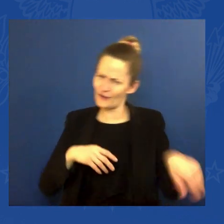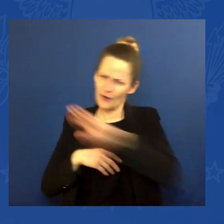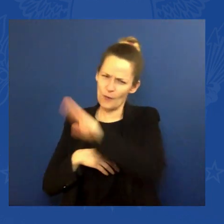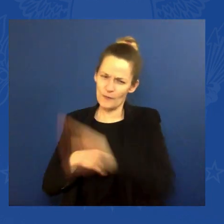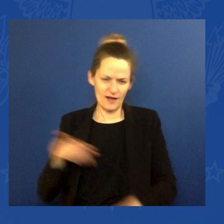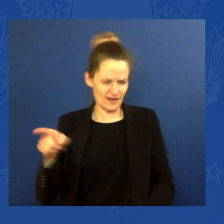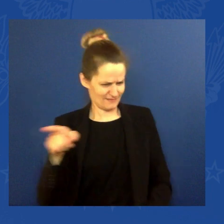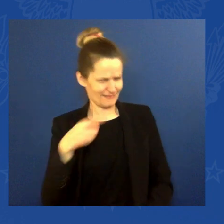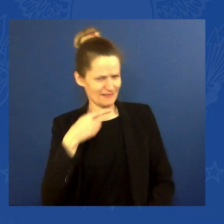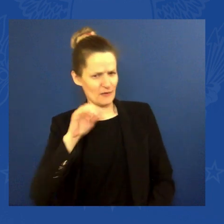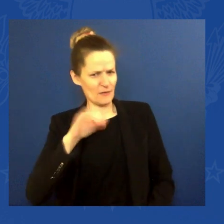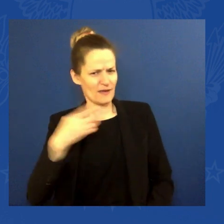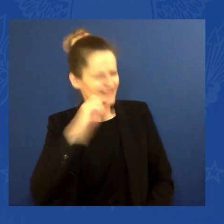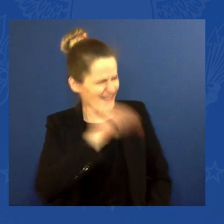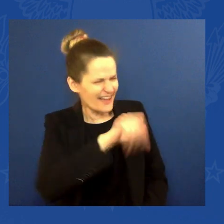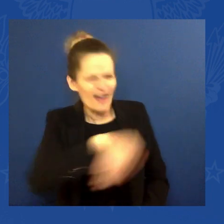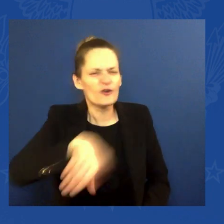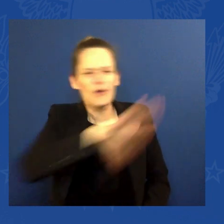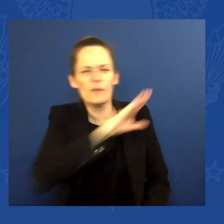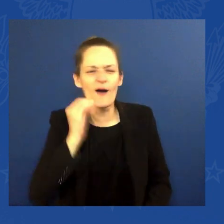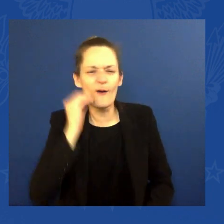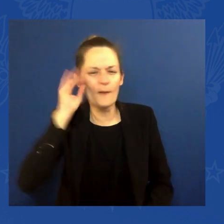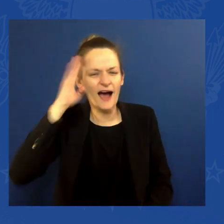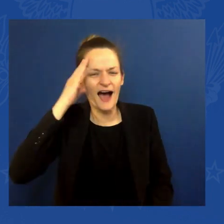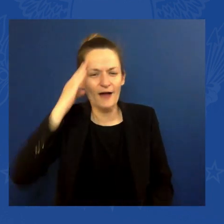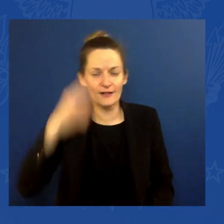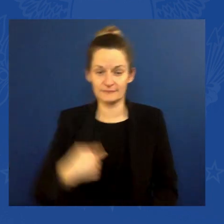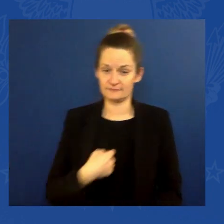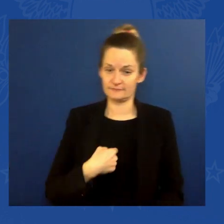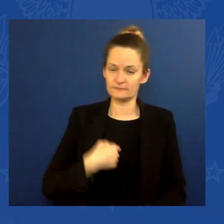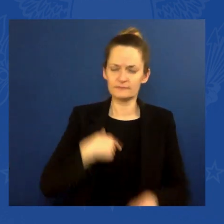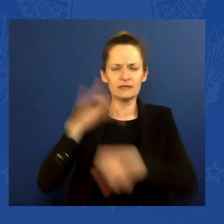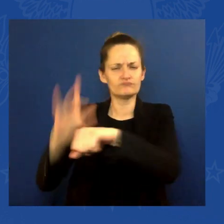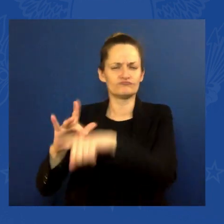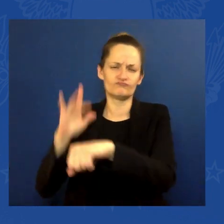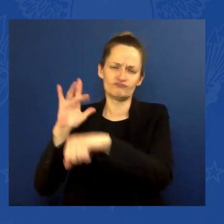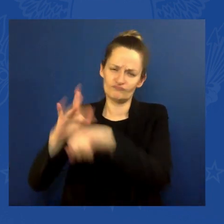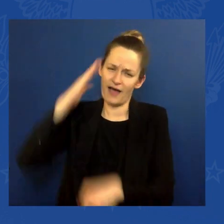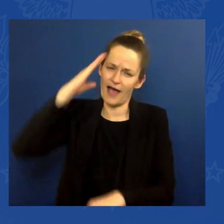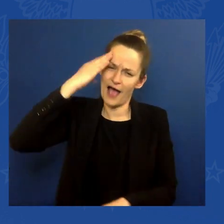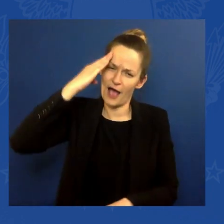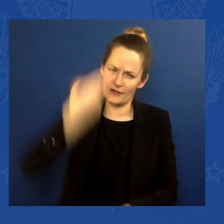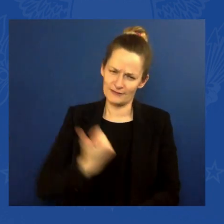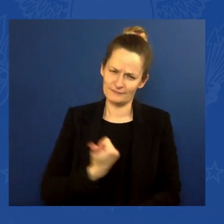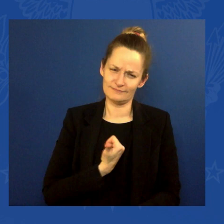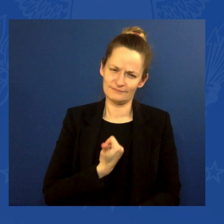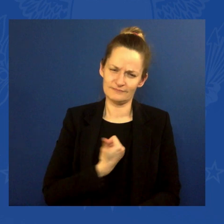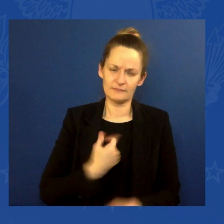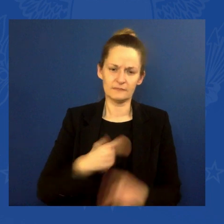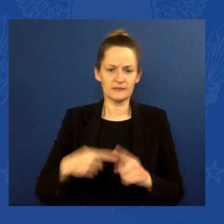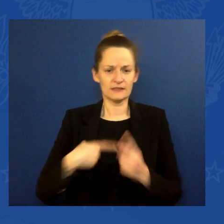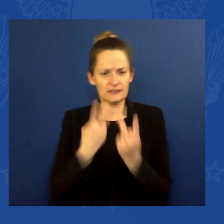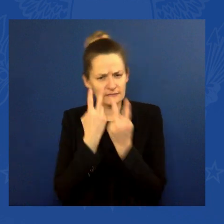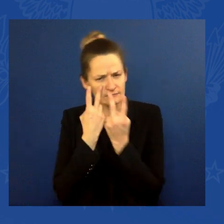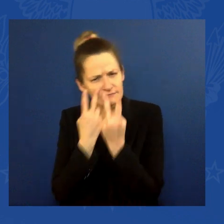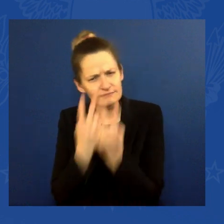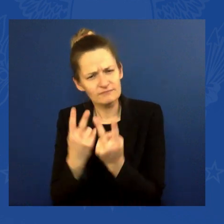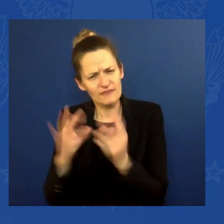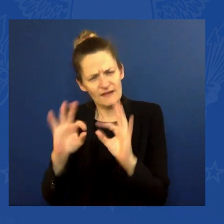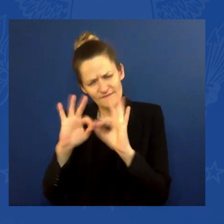but never to make a connection with my heritage and my family. In fact, six years ago, three generations of my family